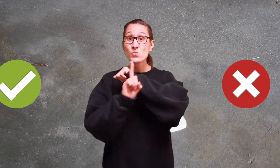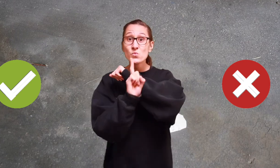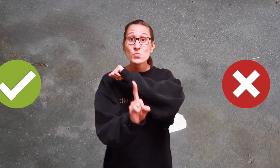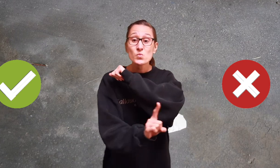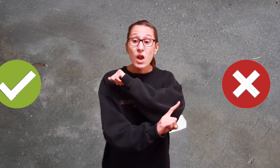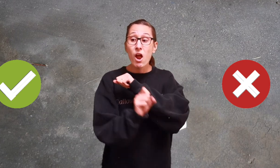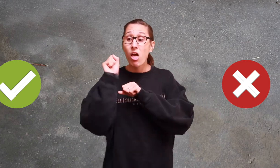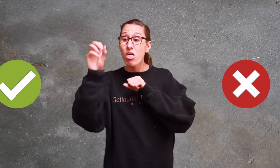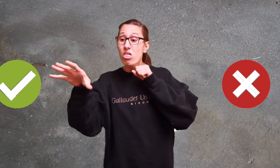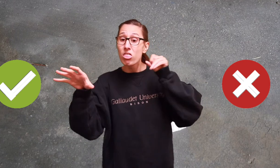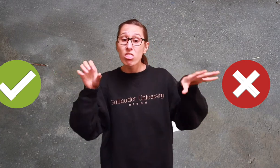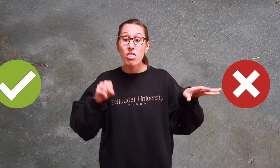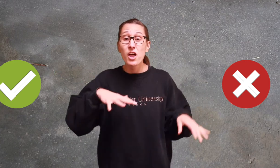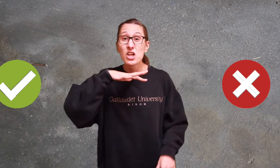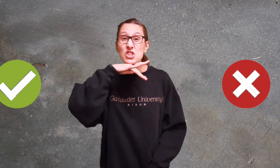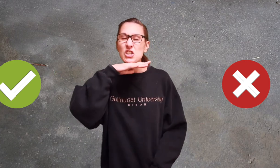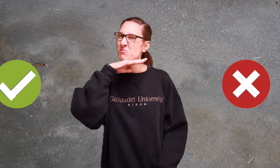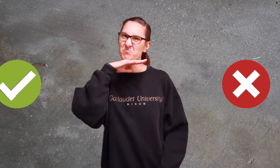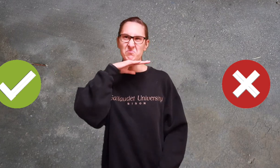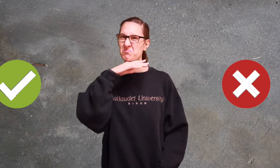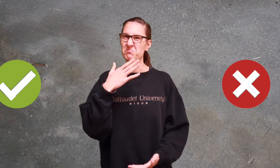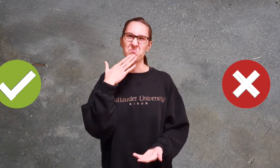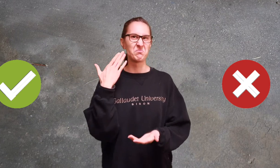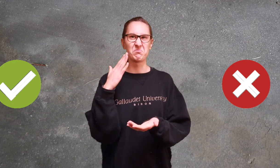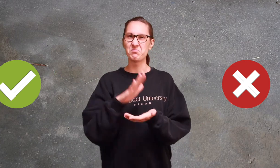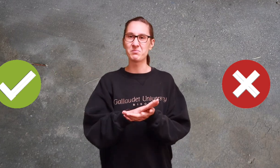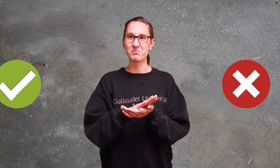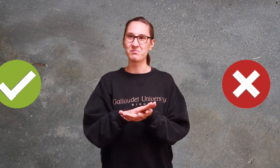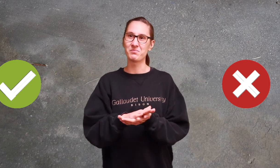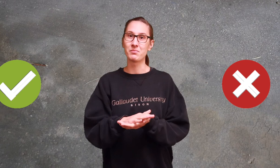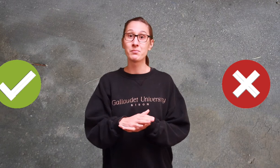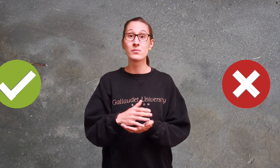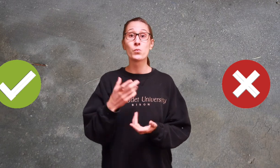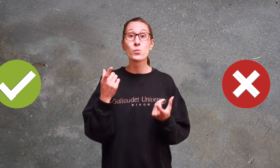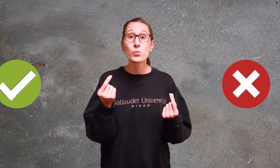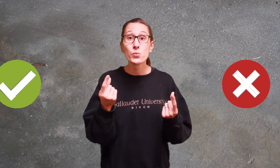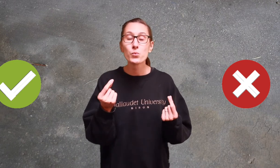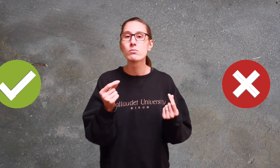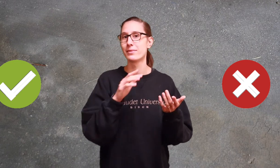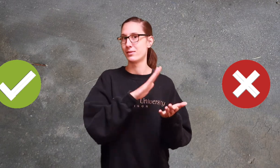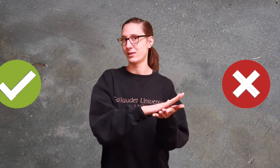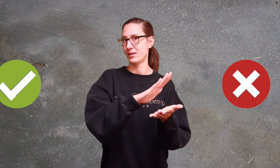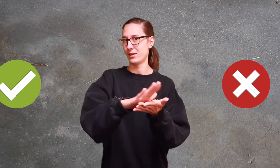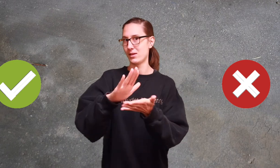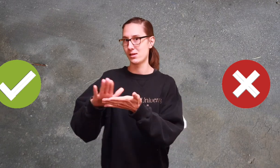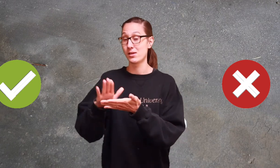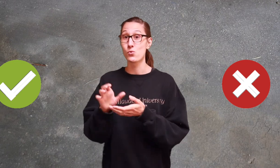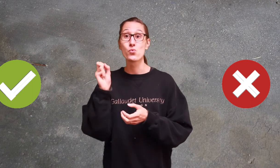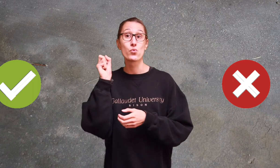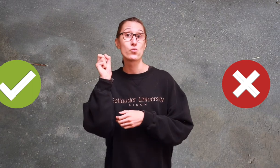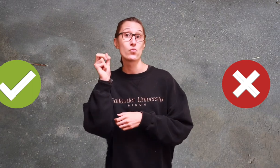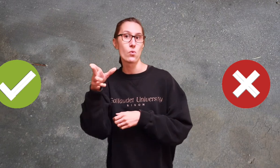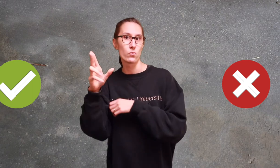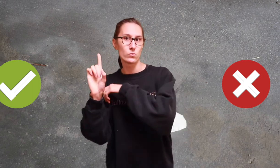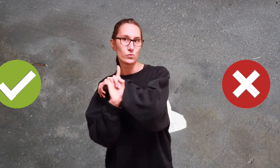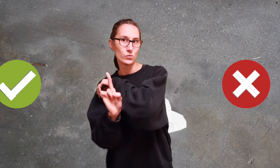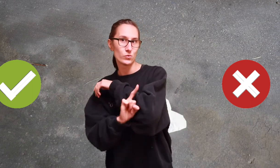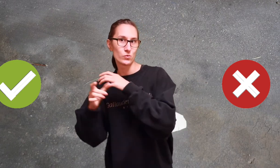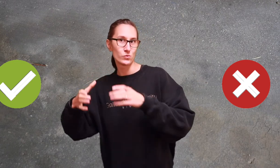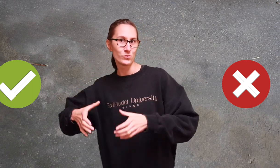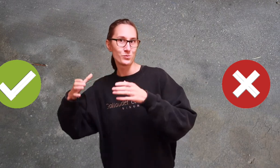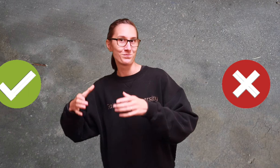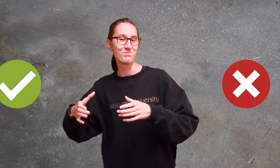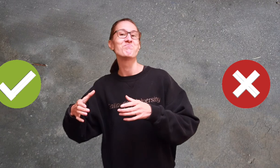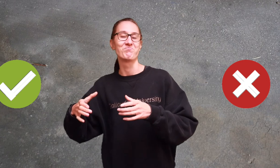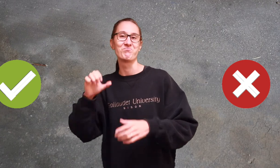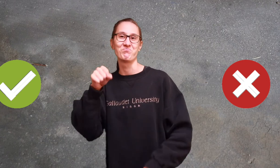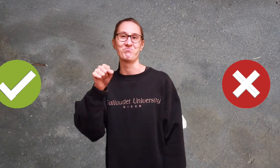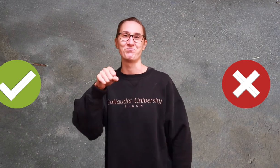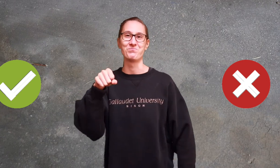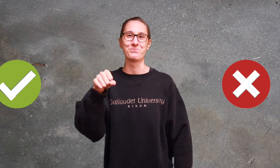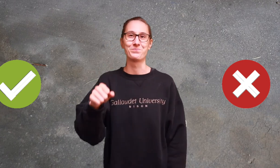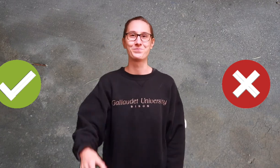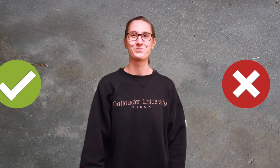Bad. Littering is bad. Throw away trash in the cans